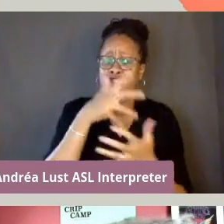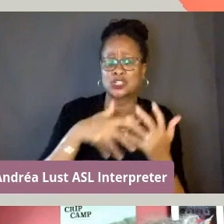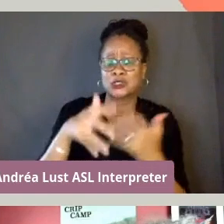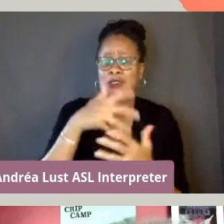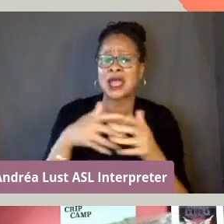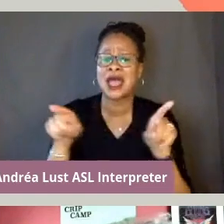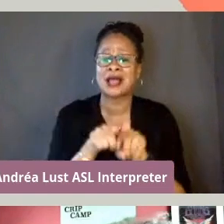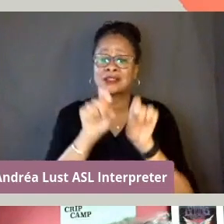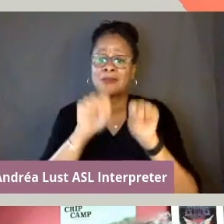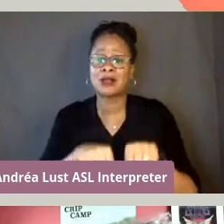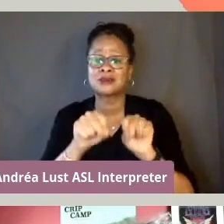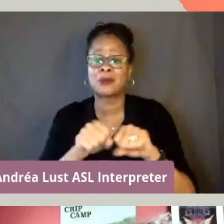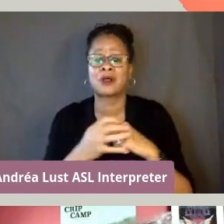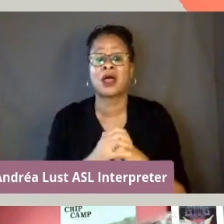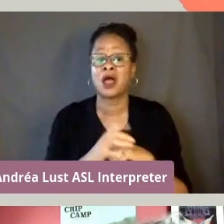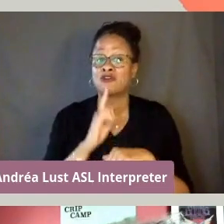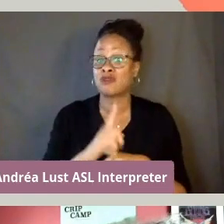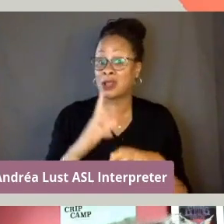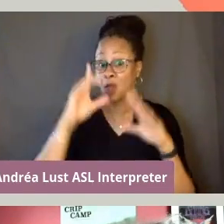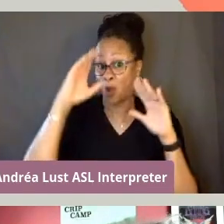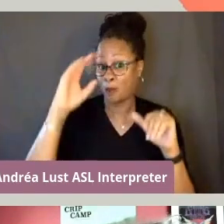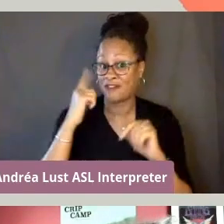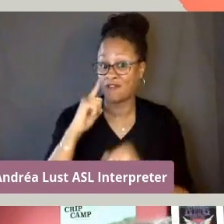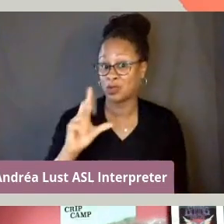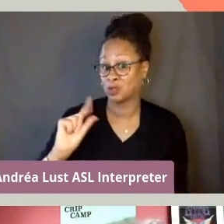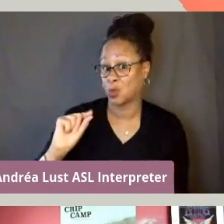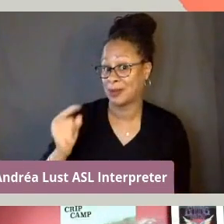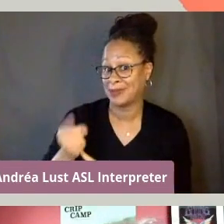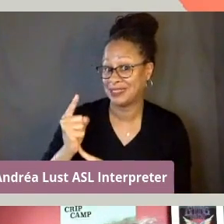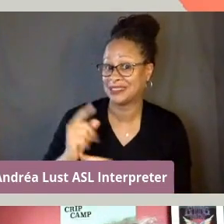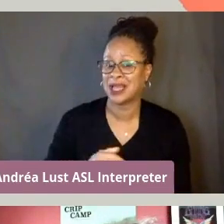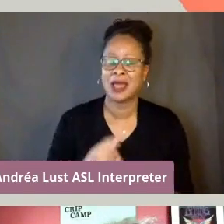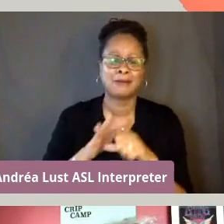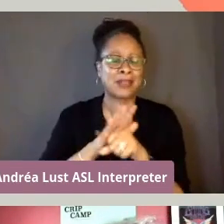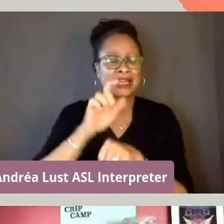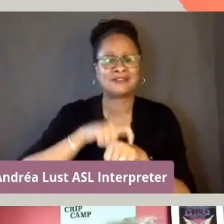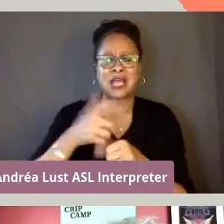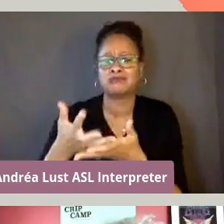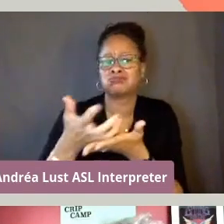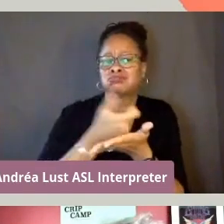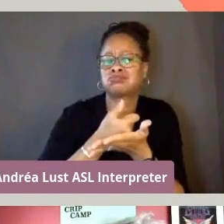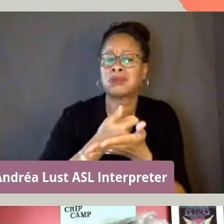So we're really hoping for 20 minutes. There'll be plenty of time to collect questions as we go.